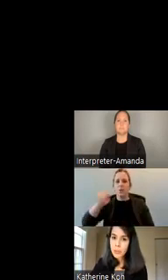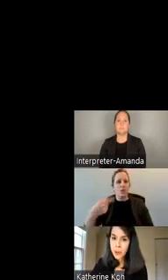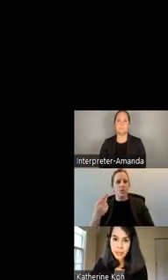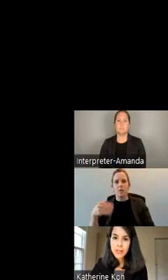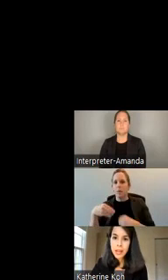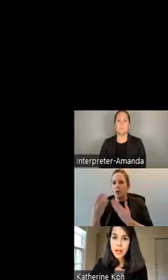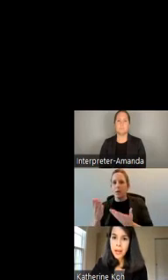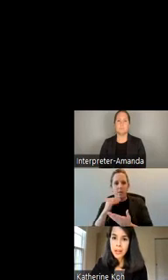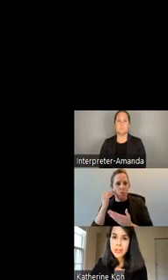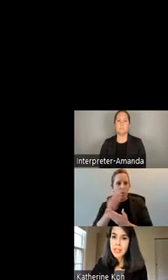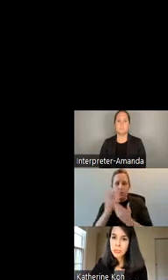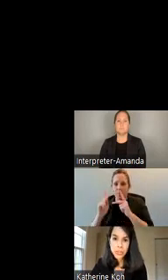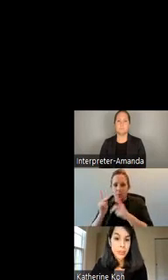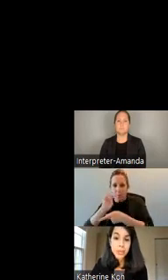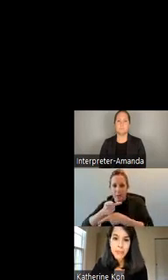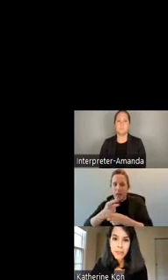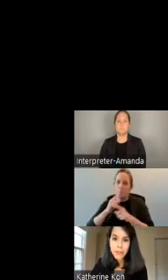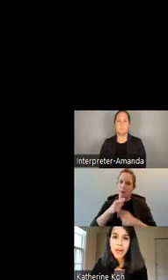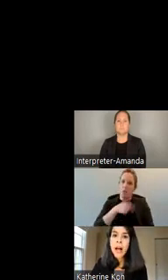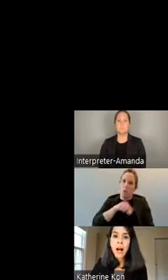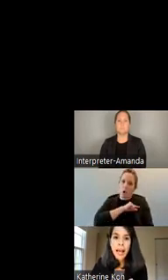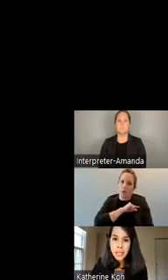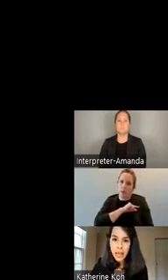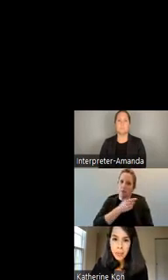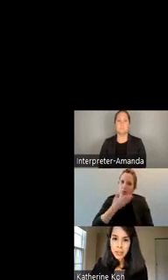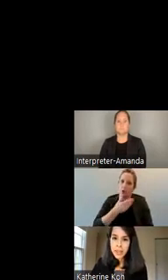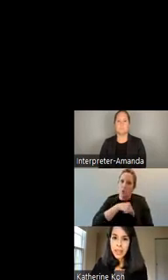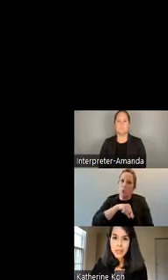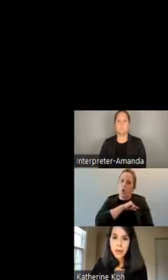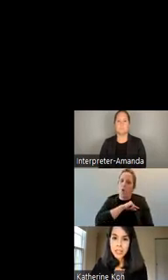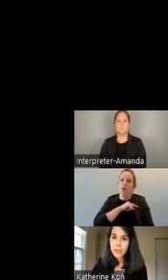the quality of care matters and we should be striving for as high quality care as possible